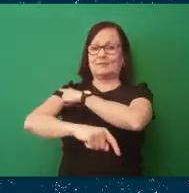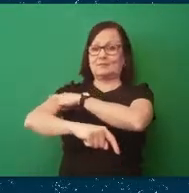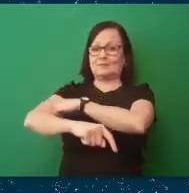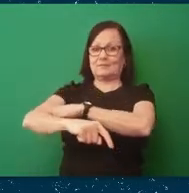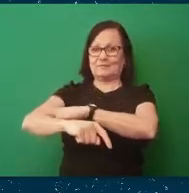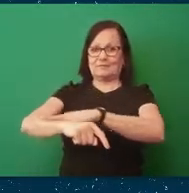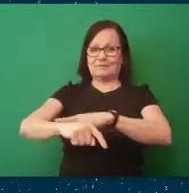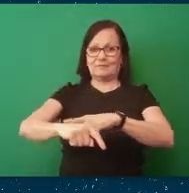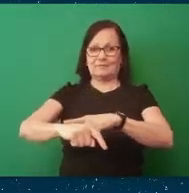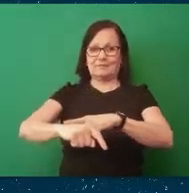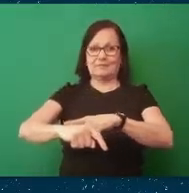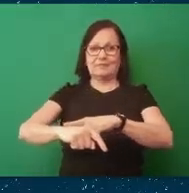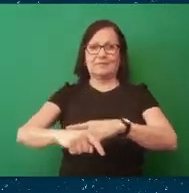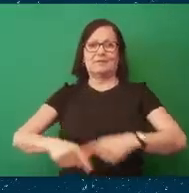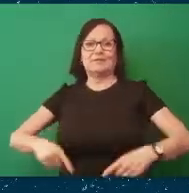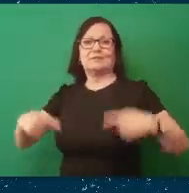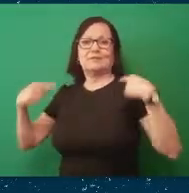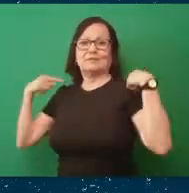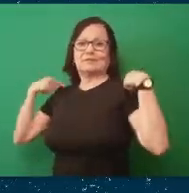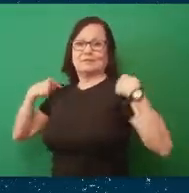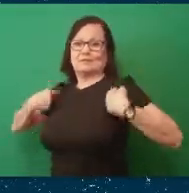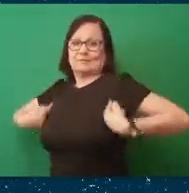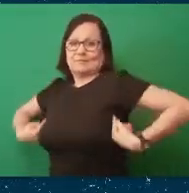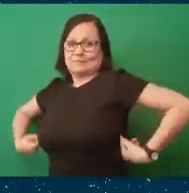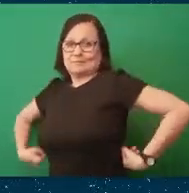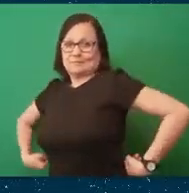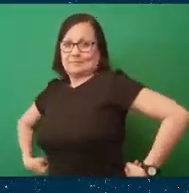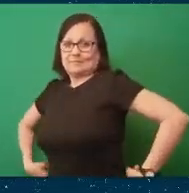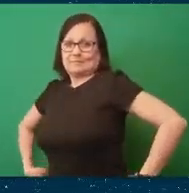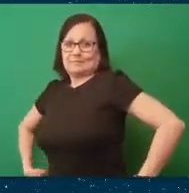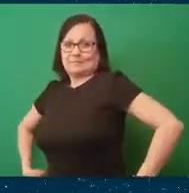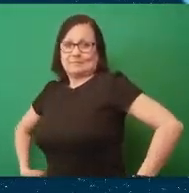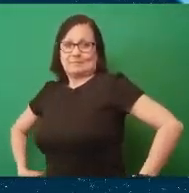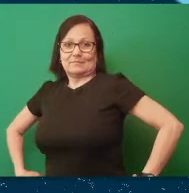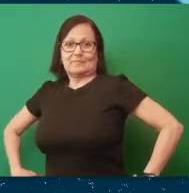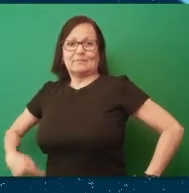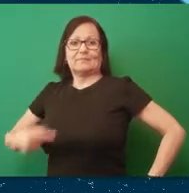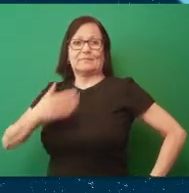the back of the torso and the front of the torso.